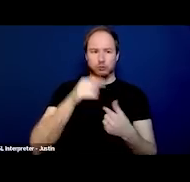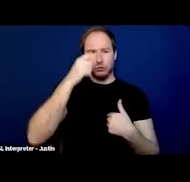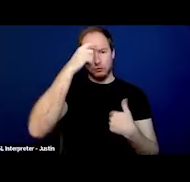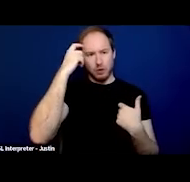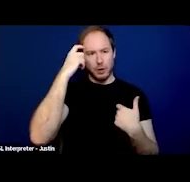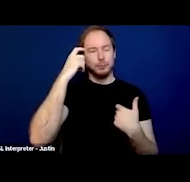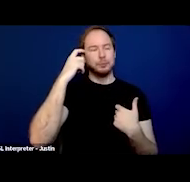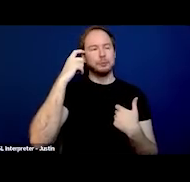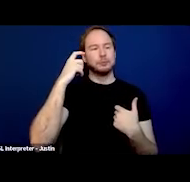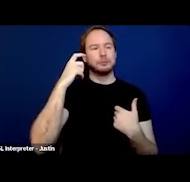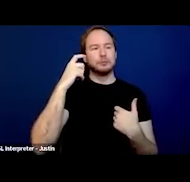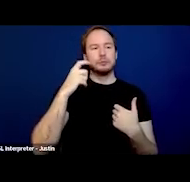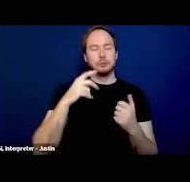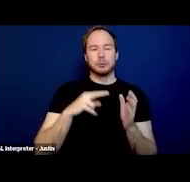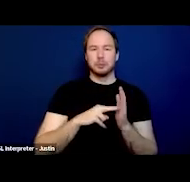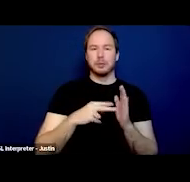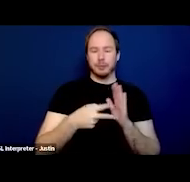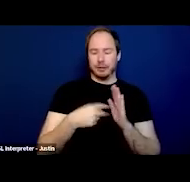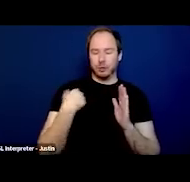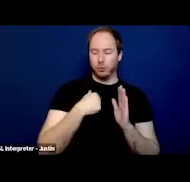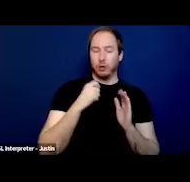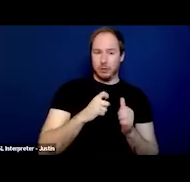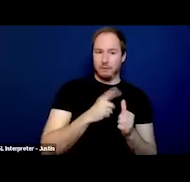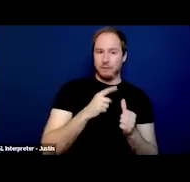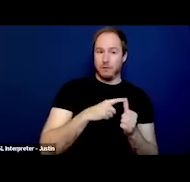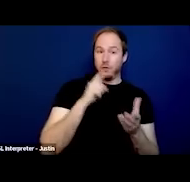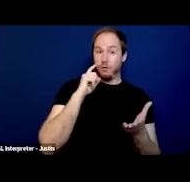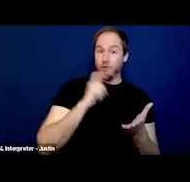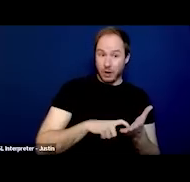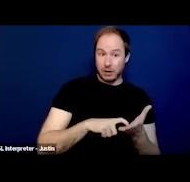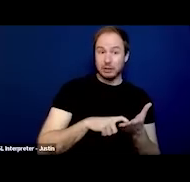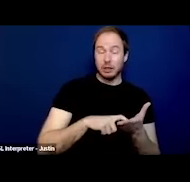I'm sorry. It involves recognizing that trauma is pervasive,